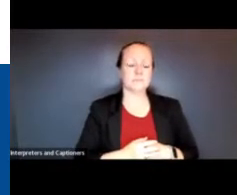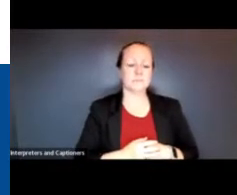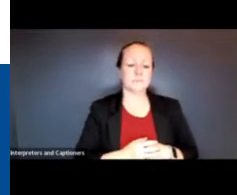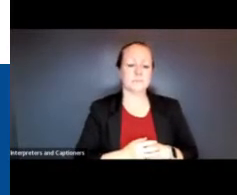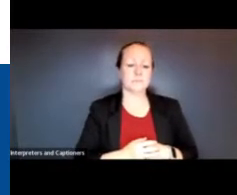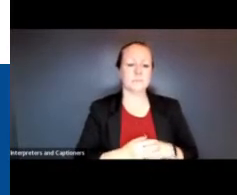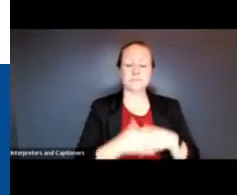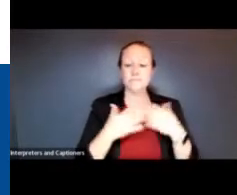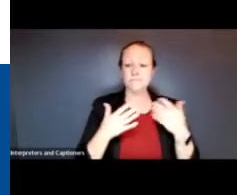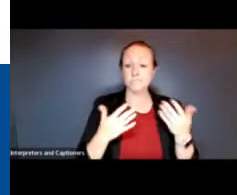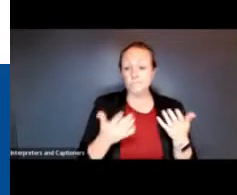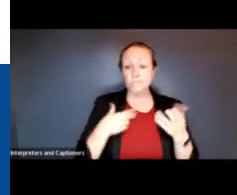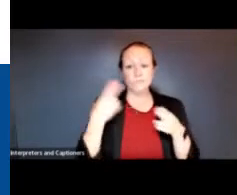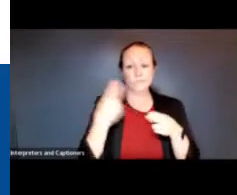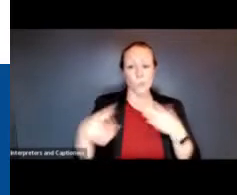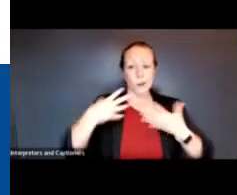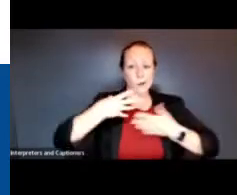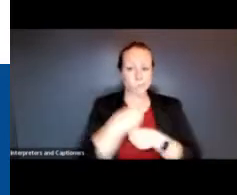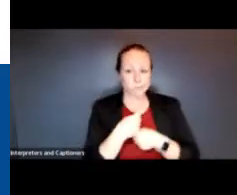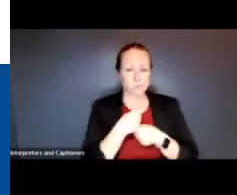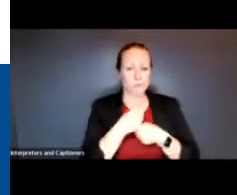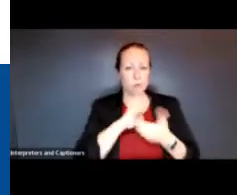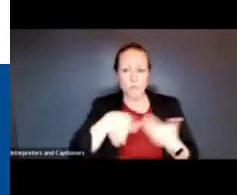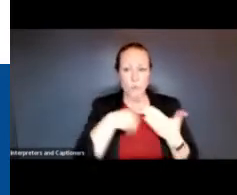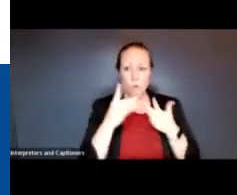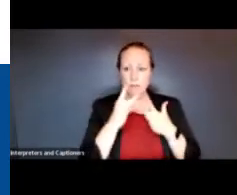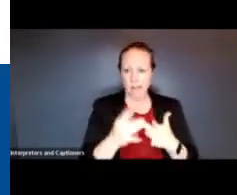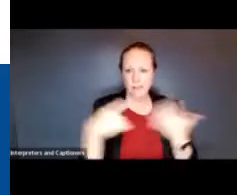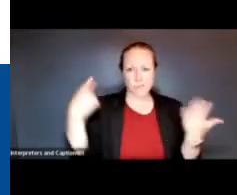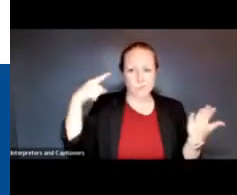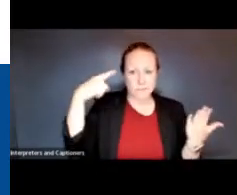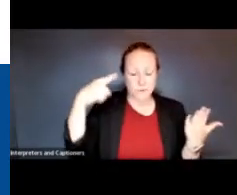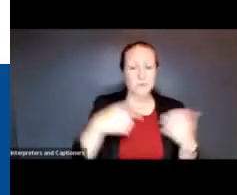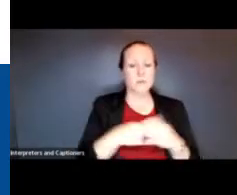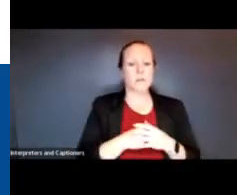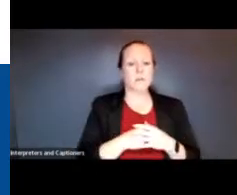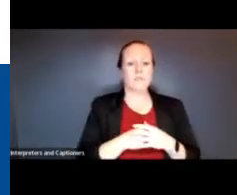So I'm just going to quickly introduce the purpose of this guide, and kind of the impetus